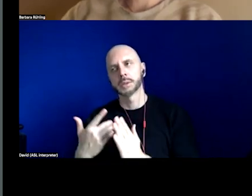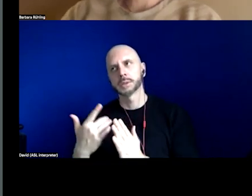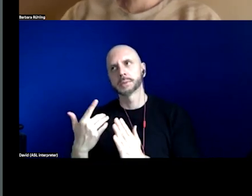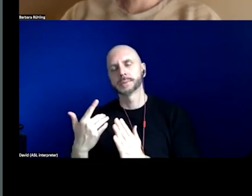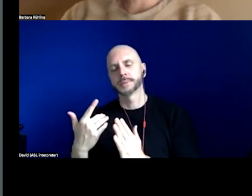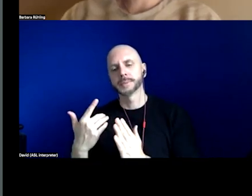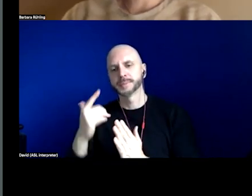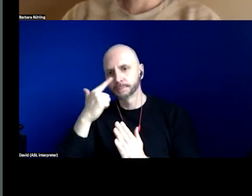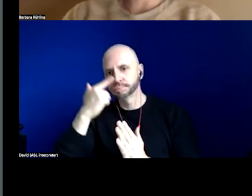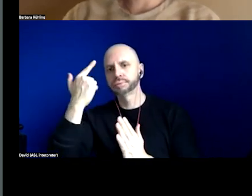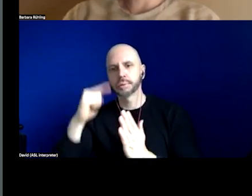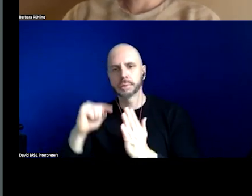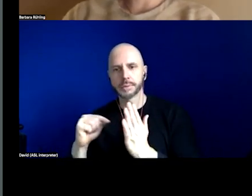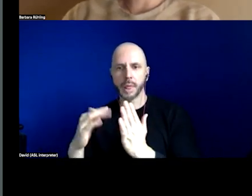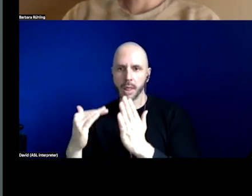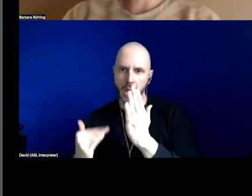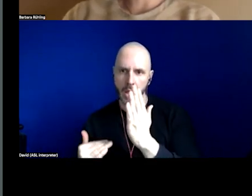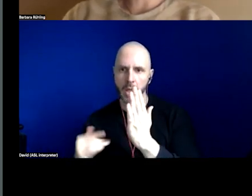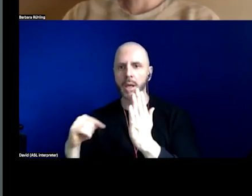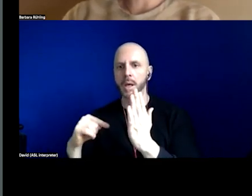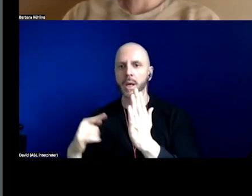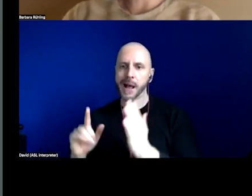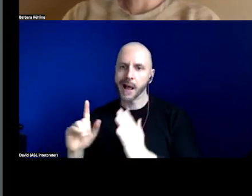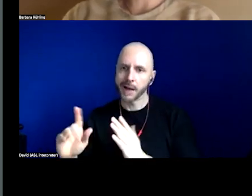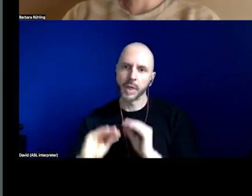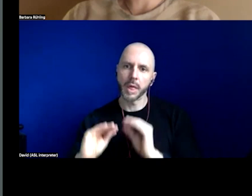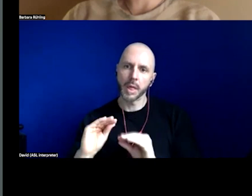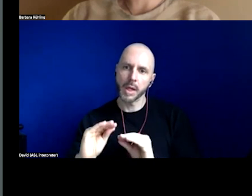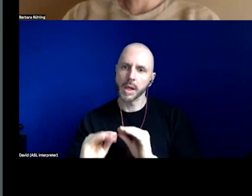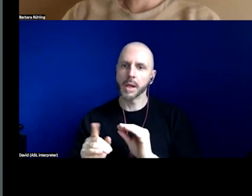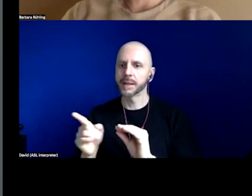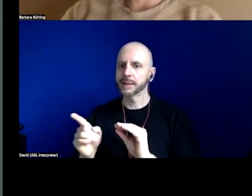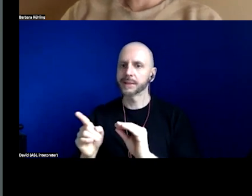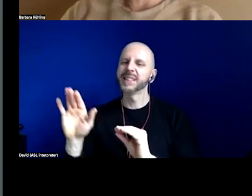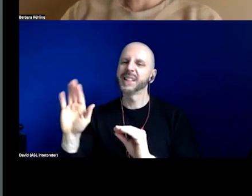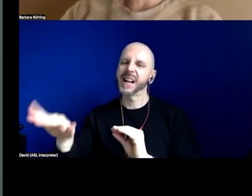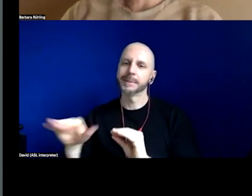Accuracy, of course, is a topic that always comes up. We all know by now that large